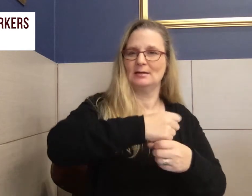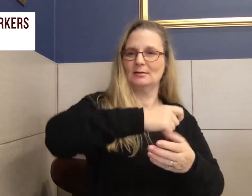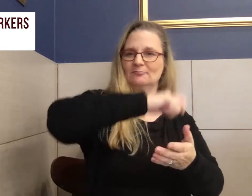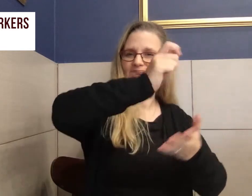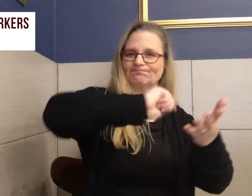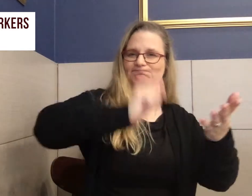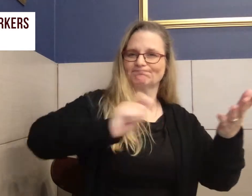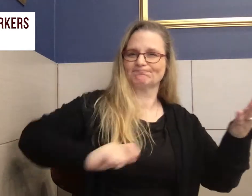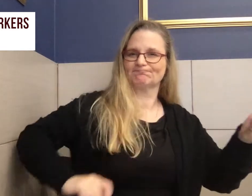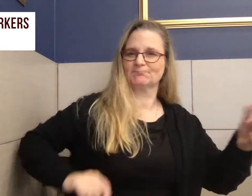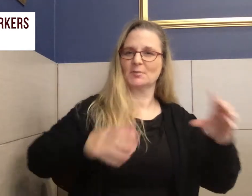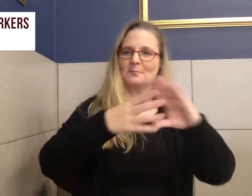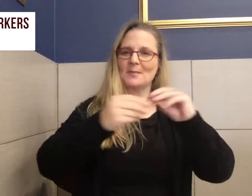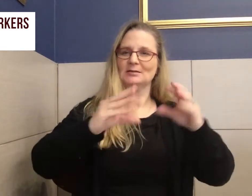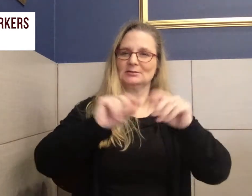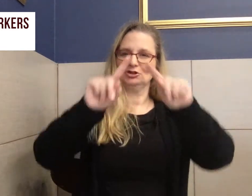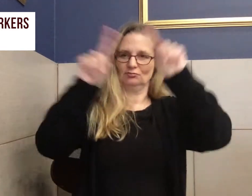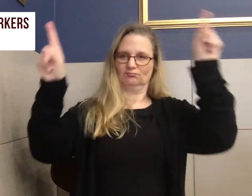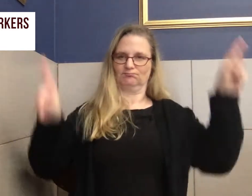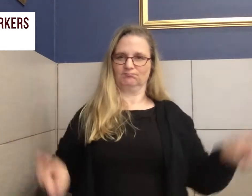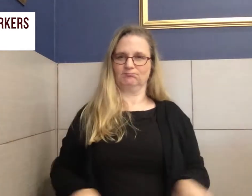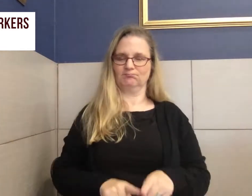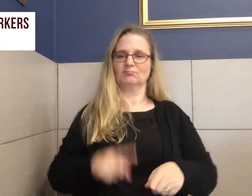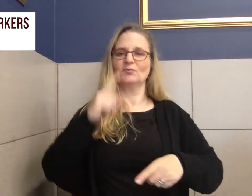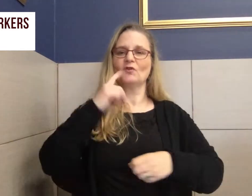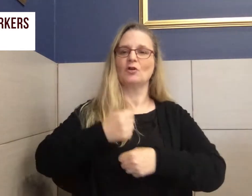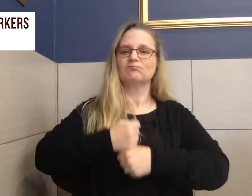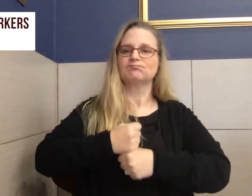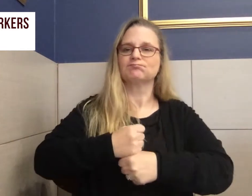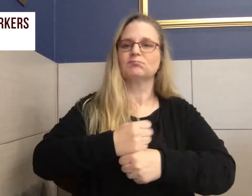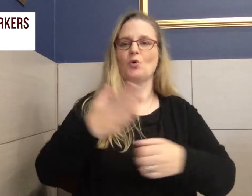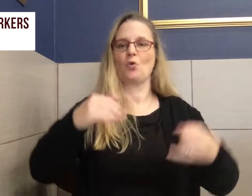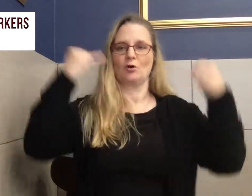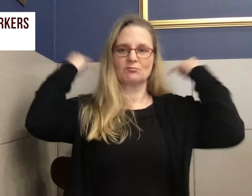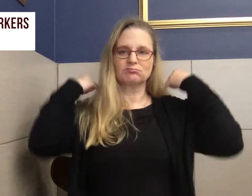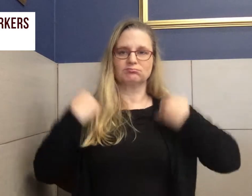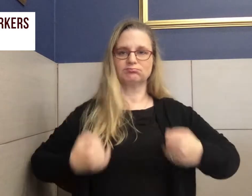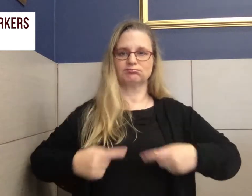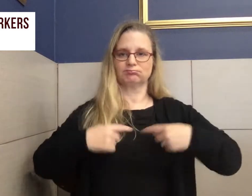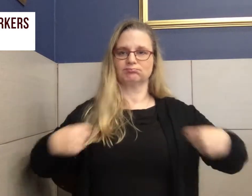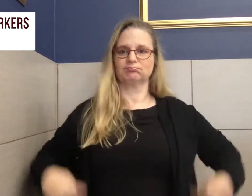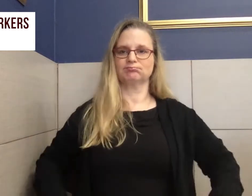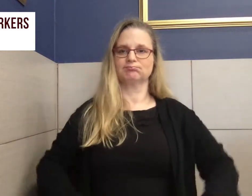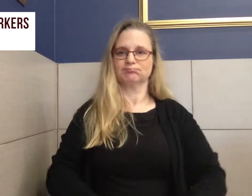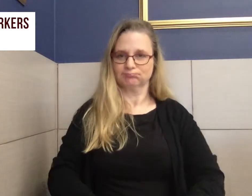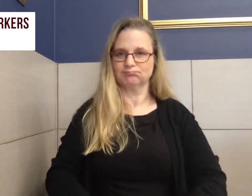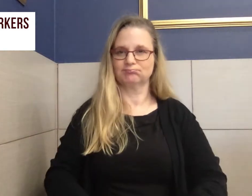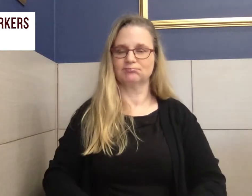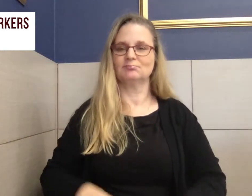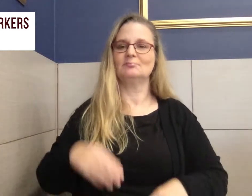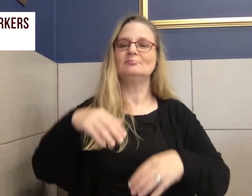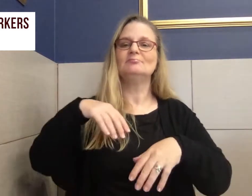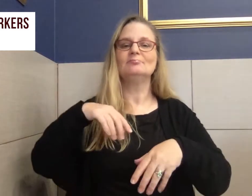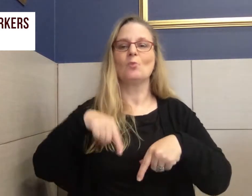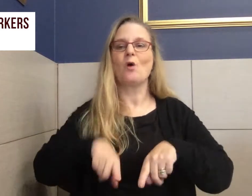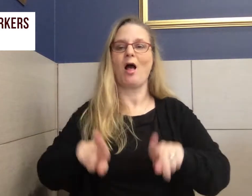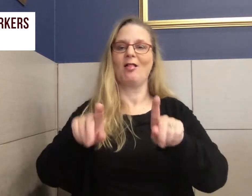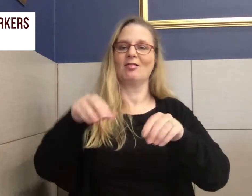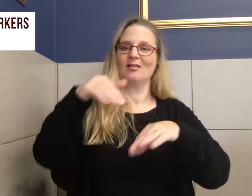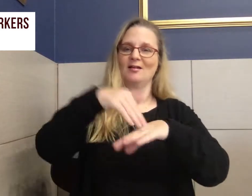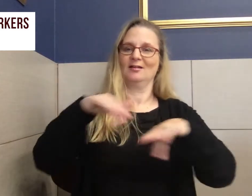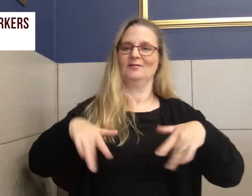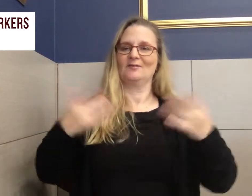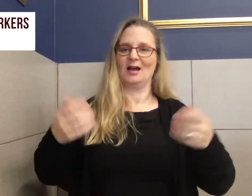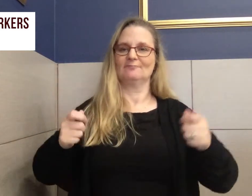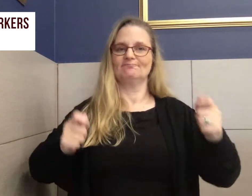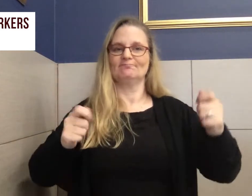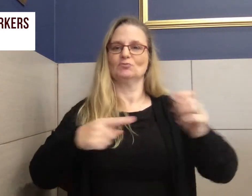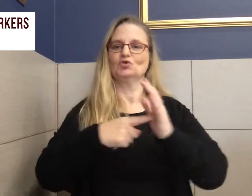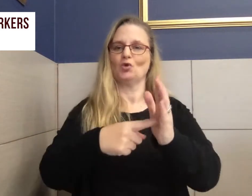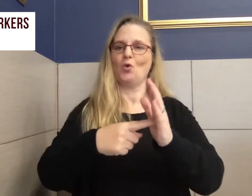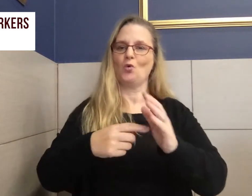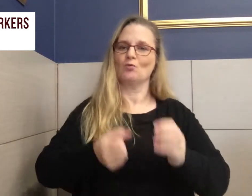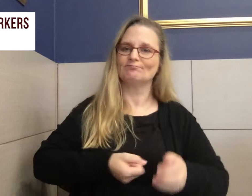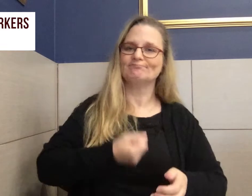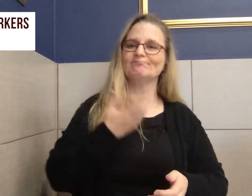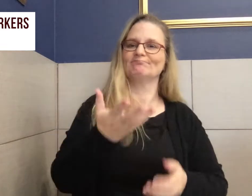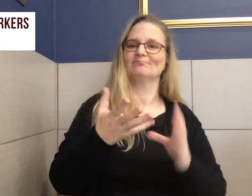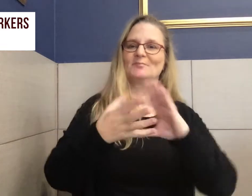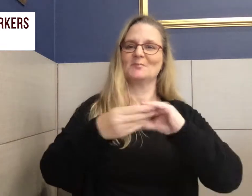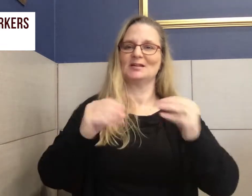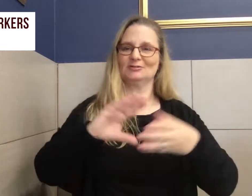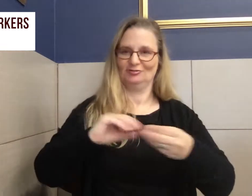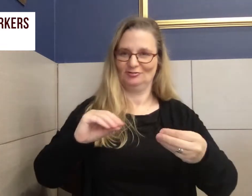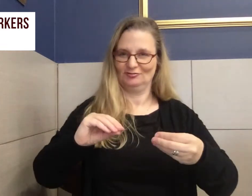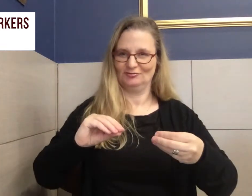So people can share their messages on posters.